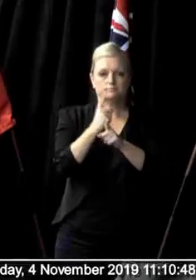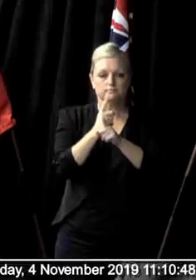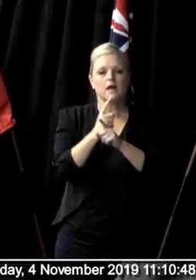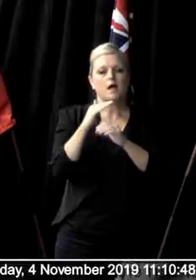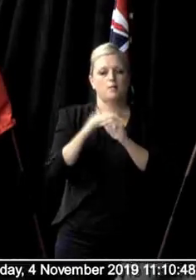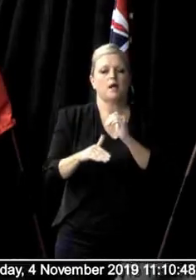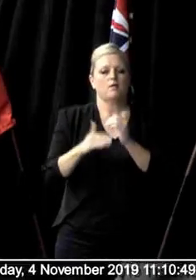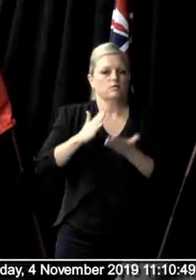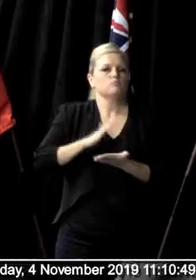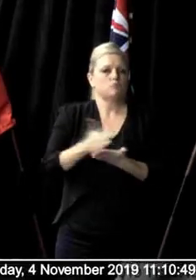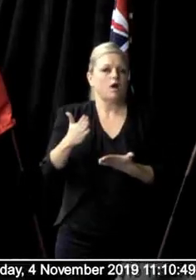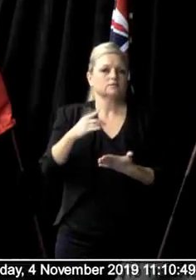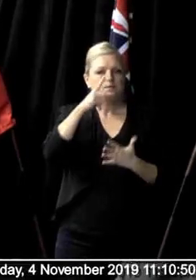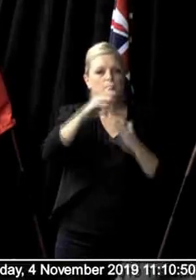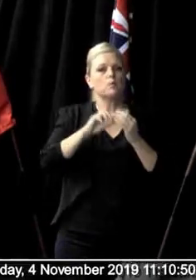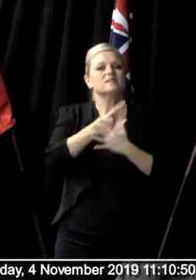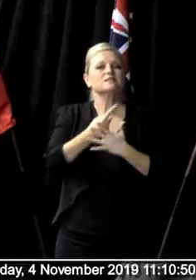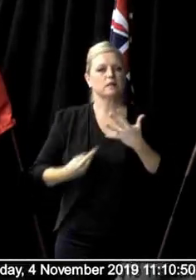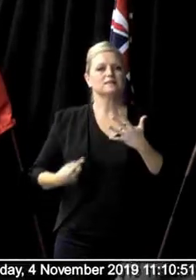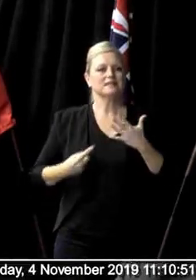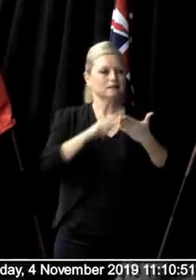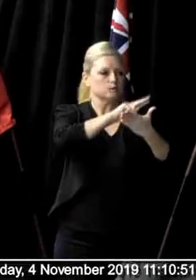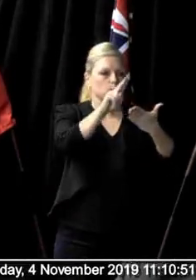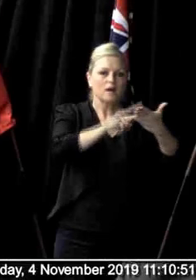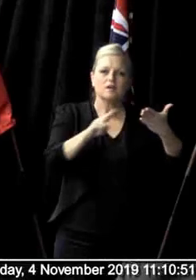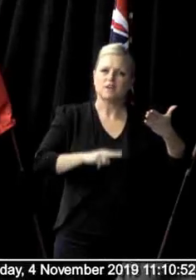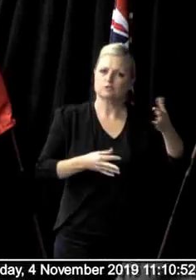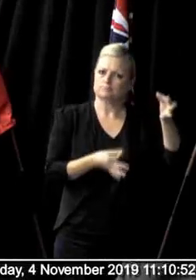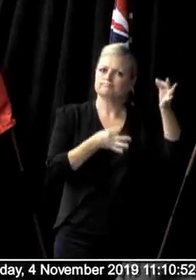disability and that it is well recognised under international human rights law.